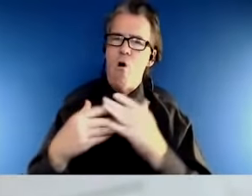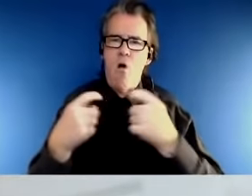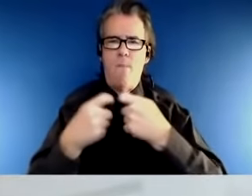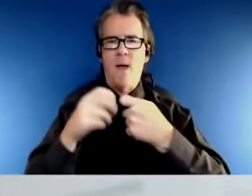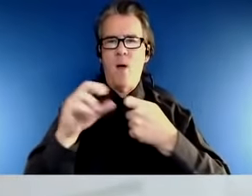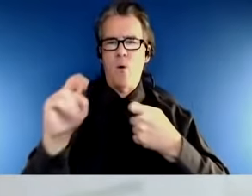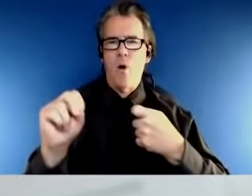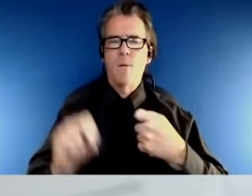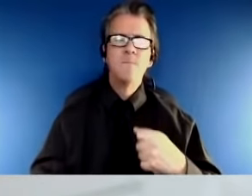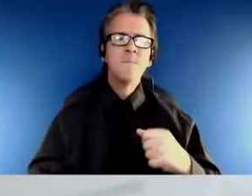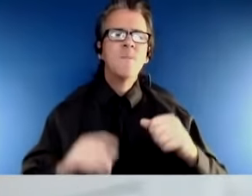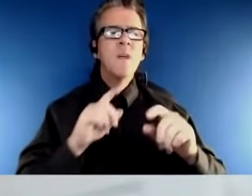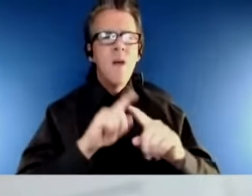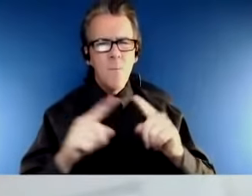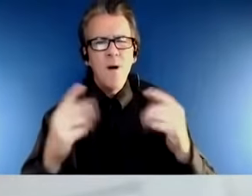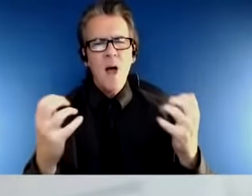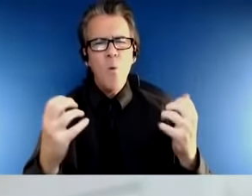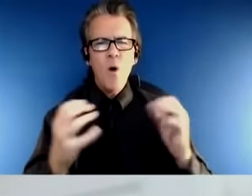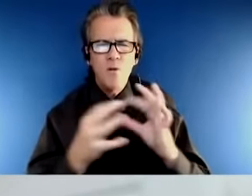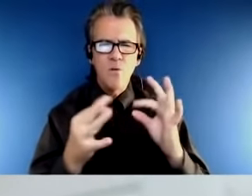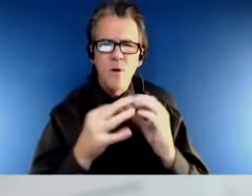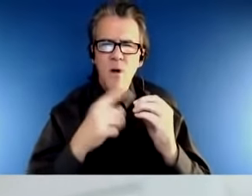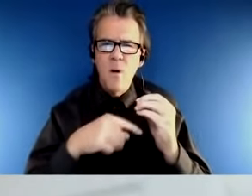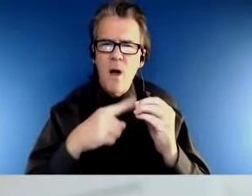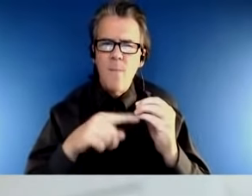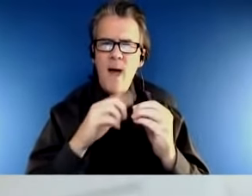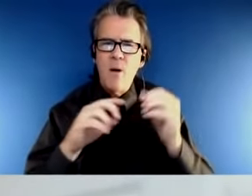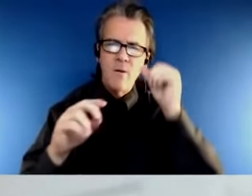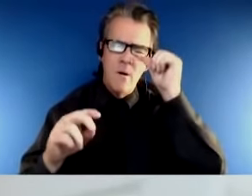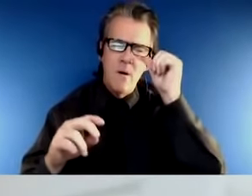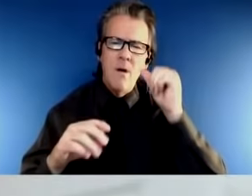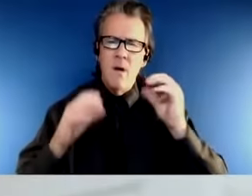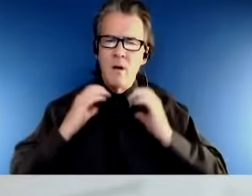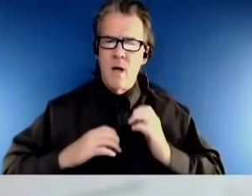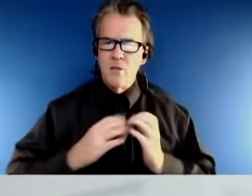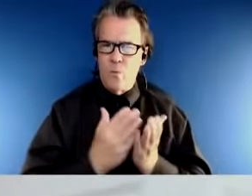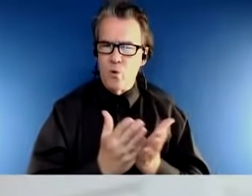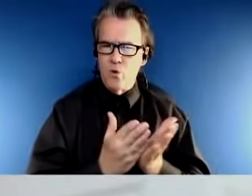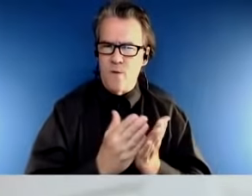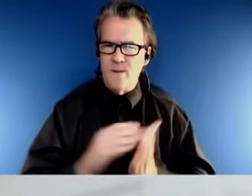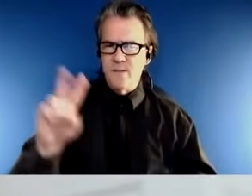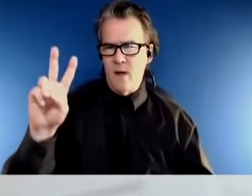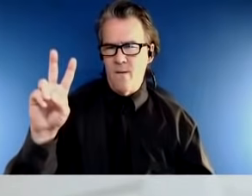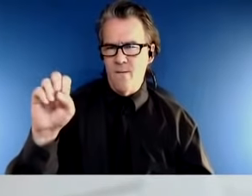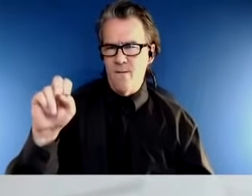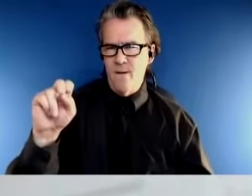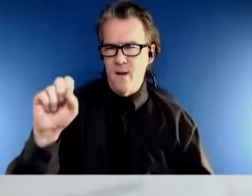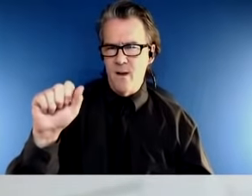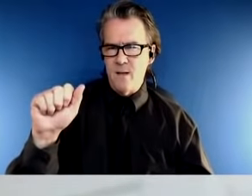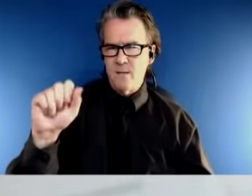The PG&E employees will be out in force tomorrow to make sure that that happens. For further updates and for more information,